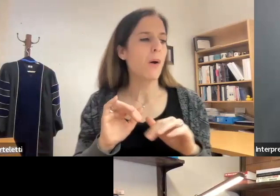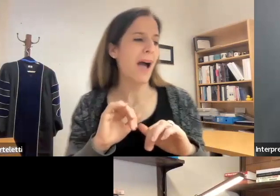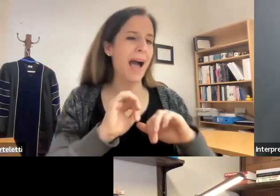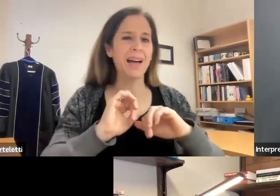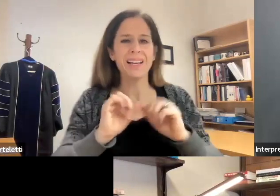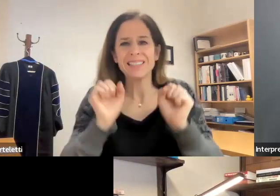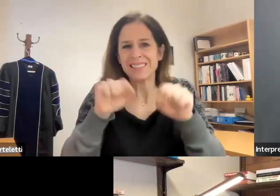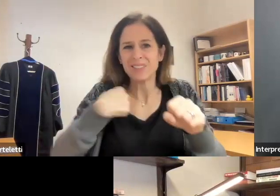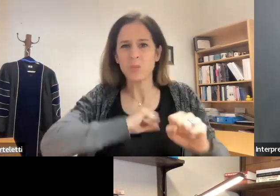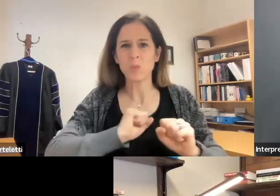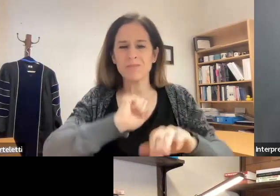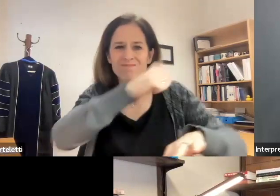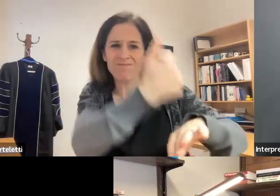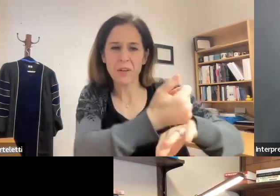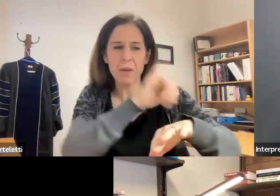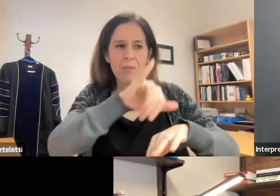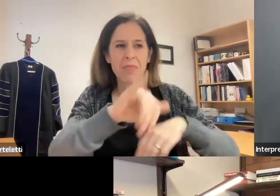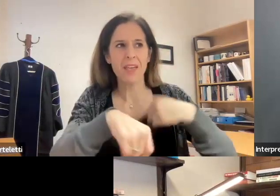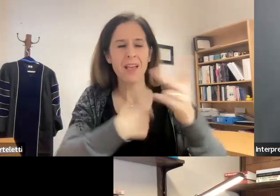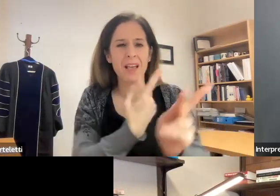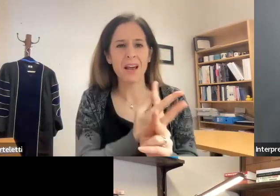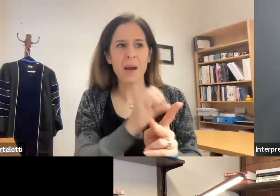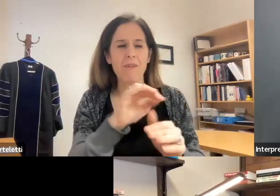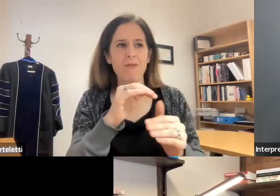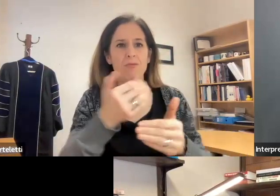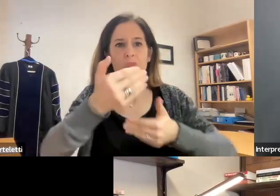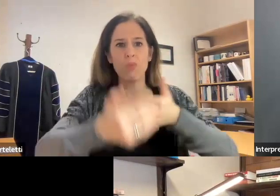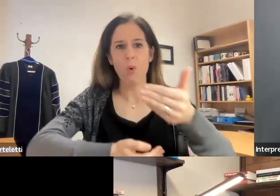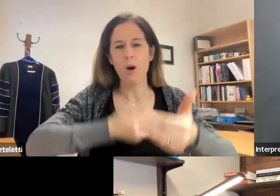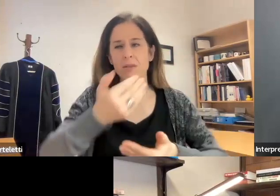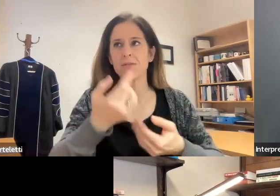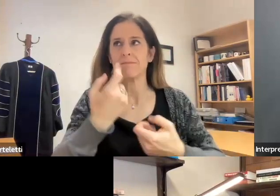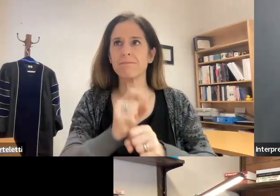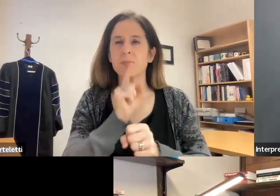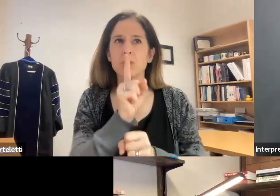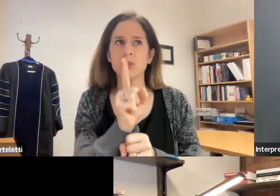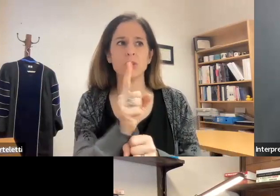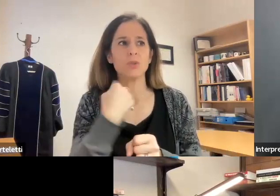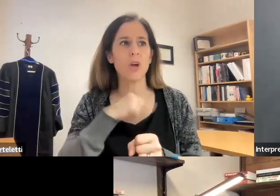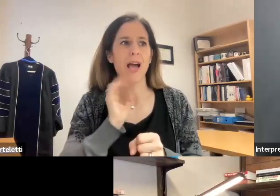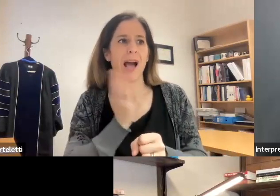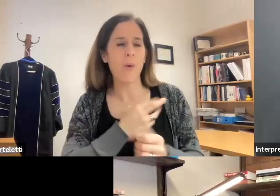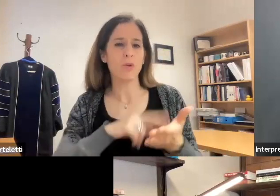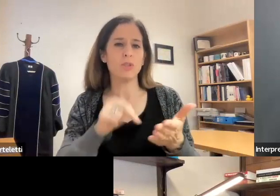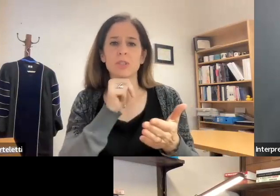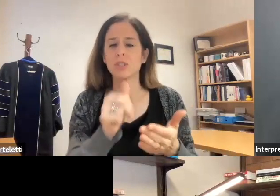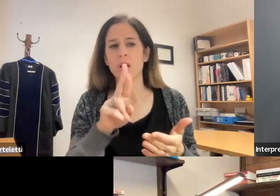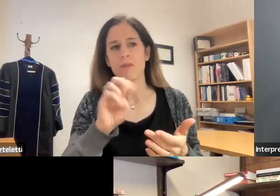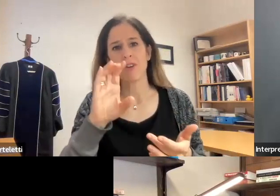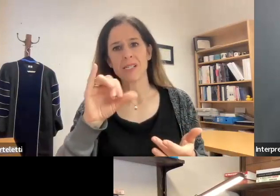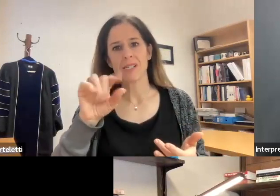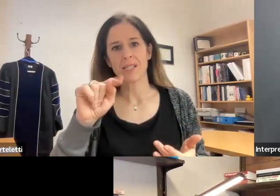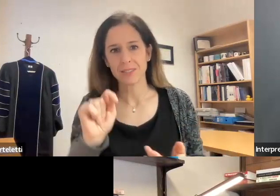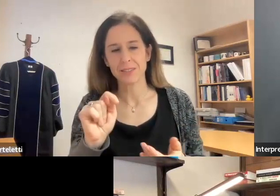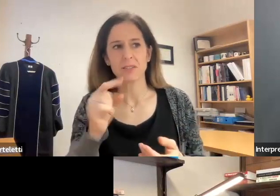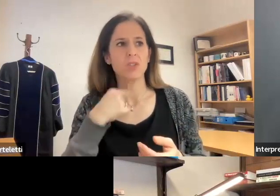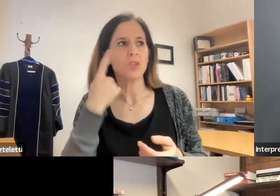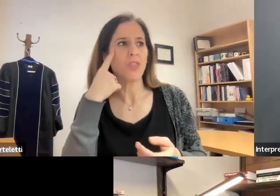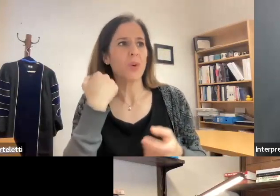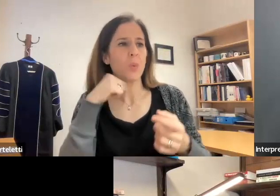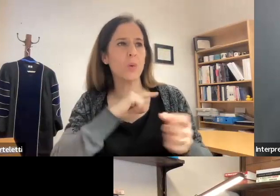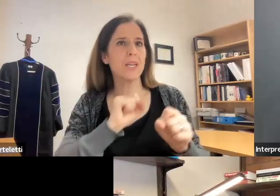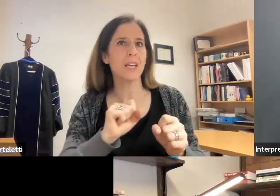language we use within our articles.